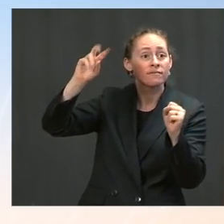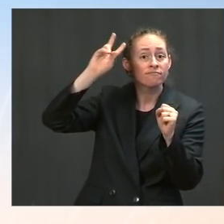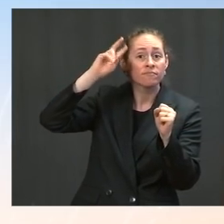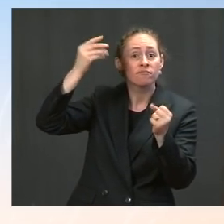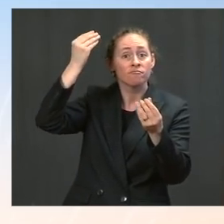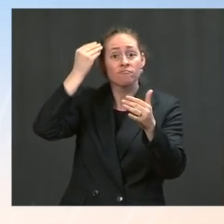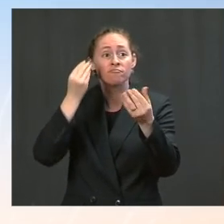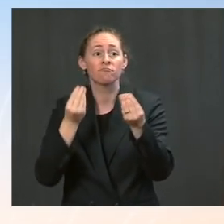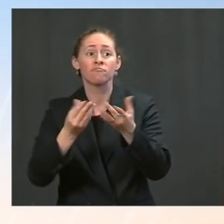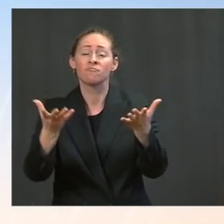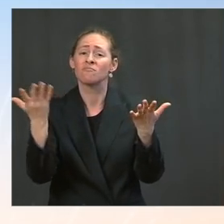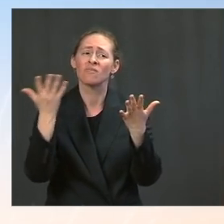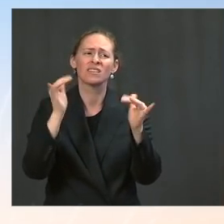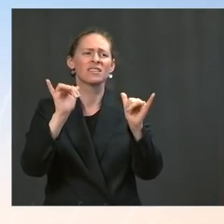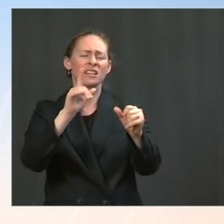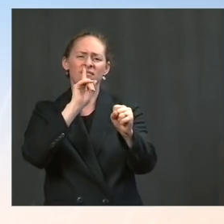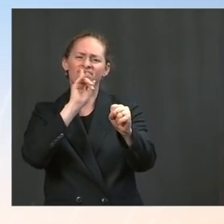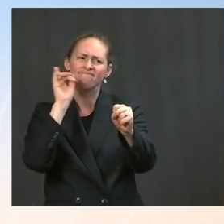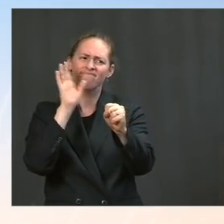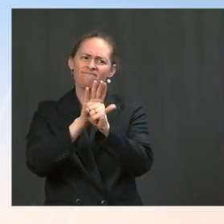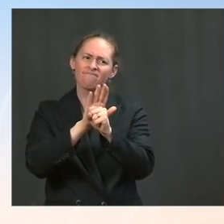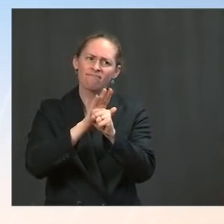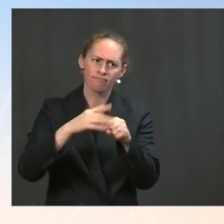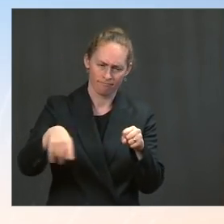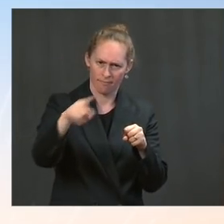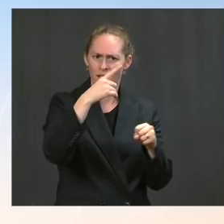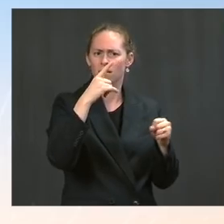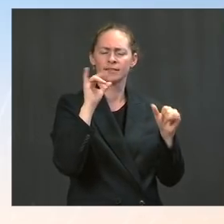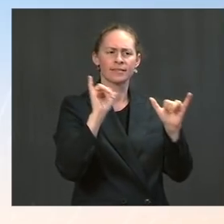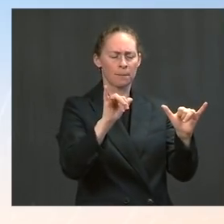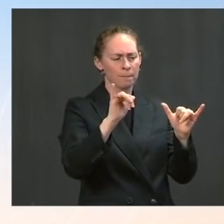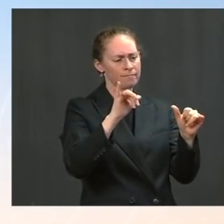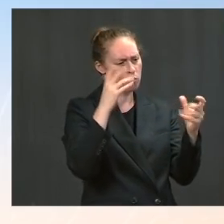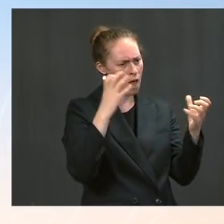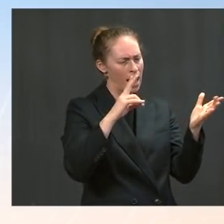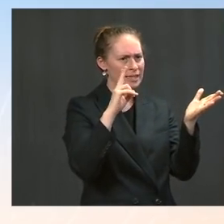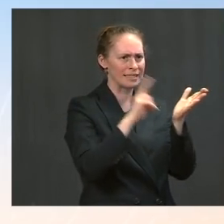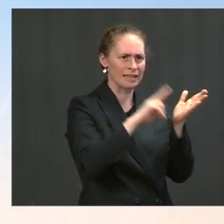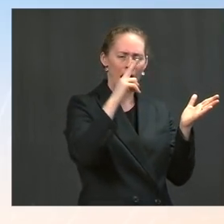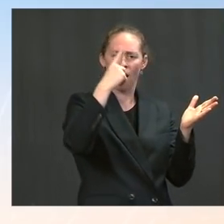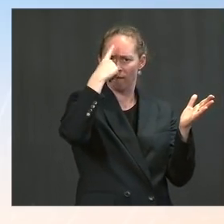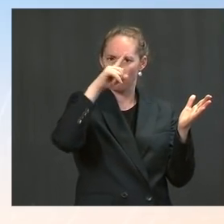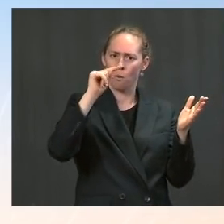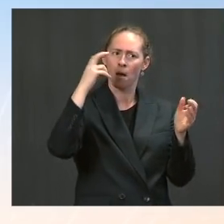to getting the For the People Act signed into law; that we're committed to advocating for, to elevating voting rights --